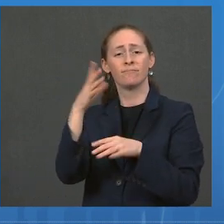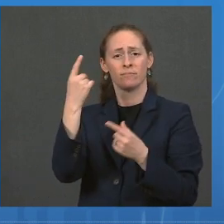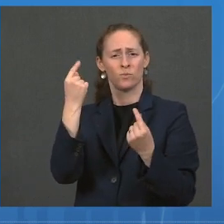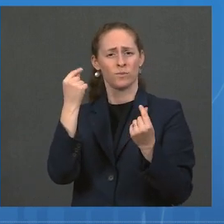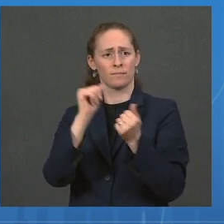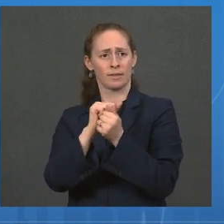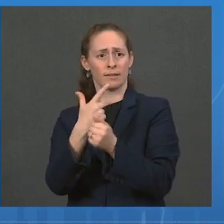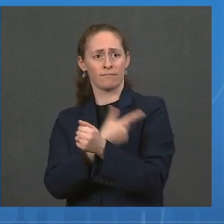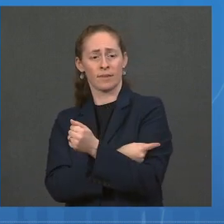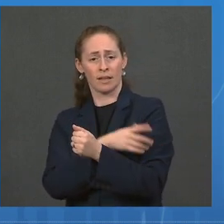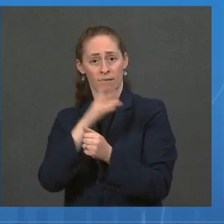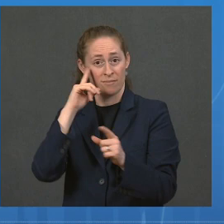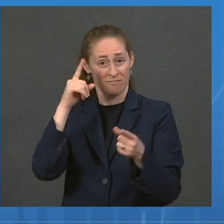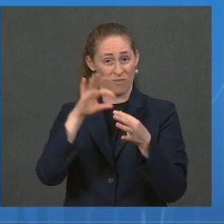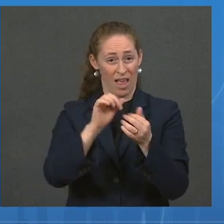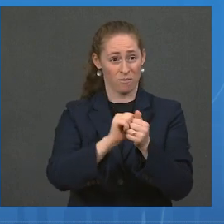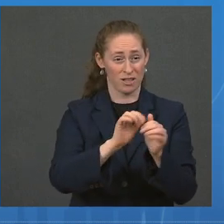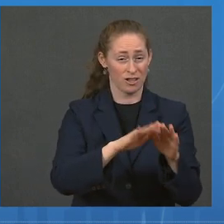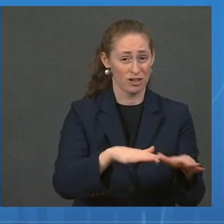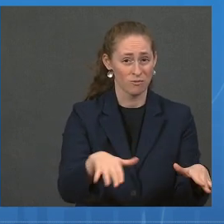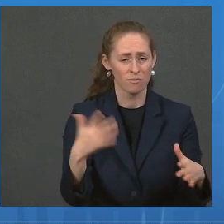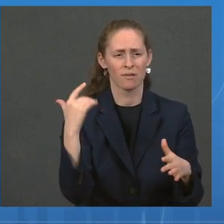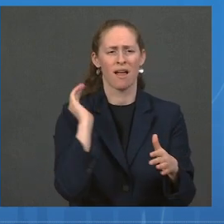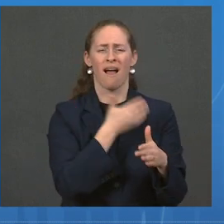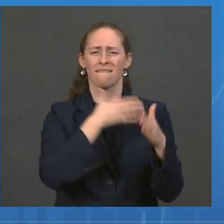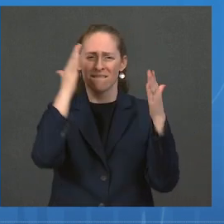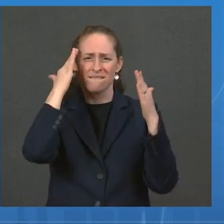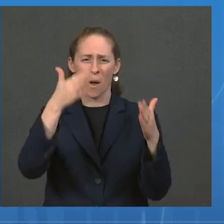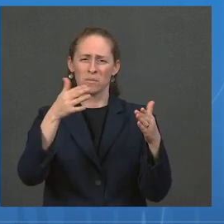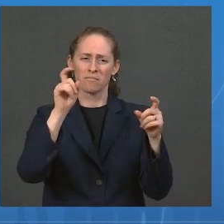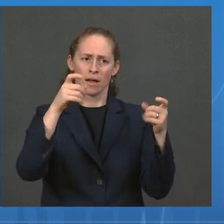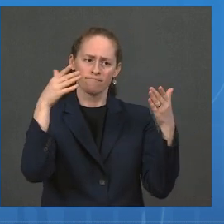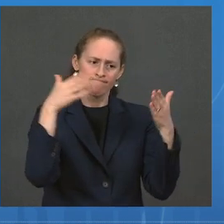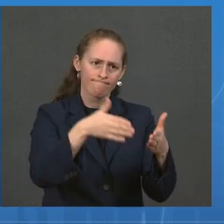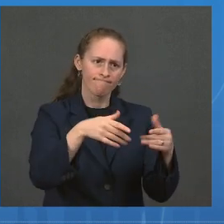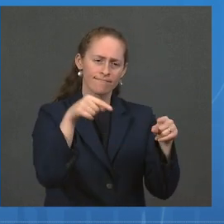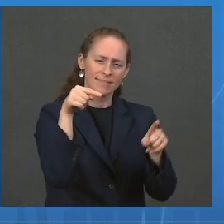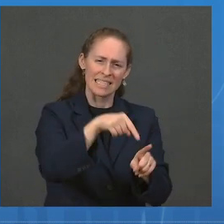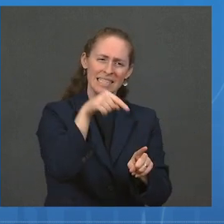is to keep our focus on the health of children. This is about public health; it's not about politics.